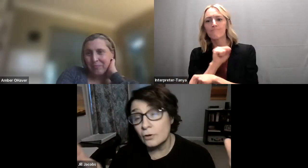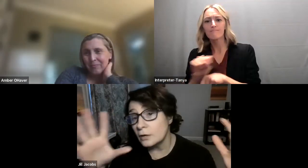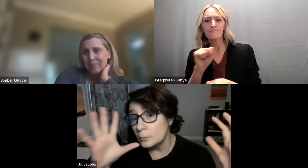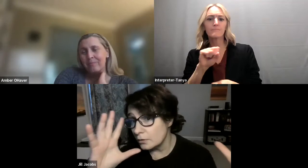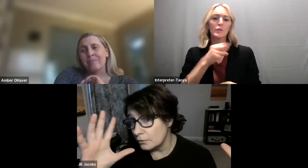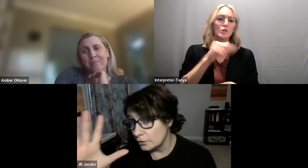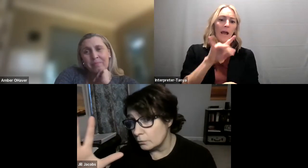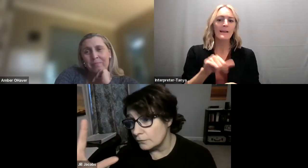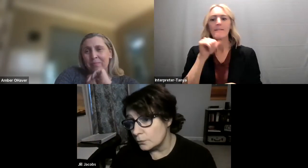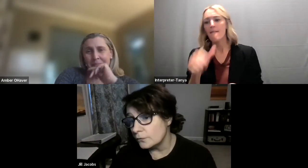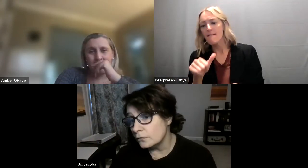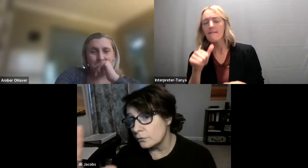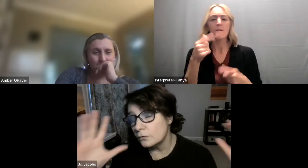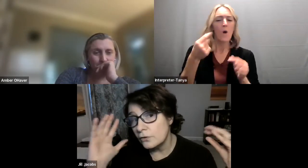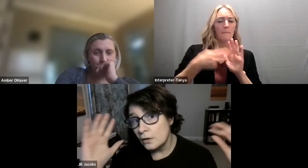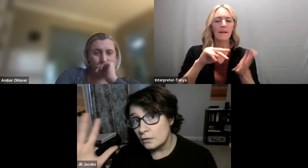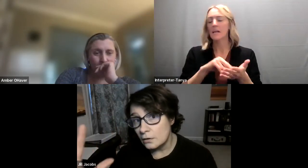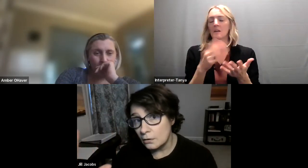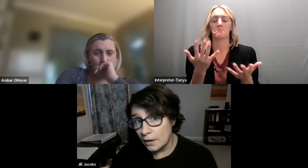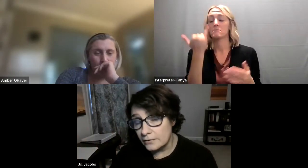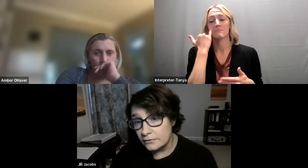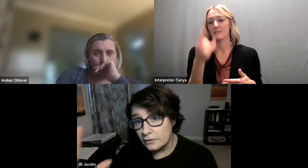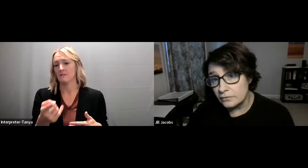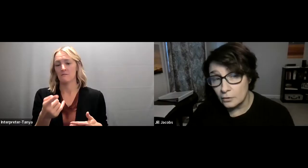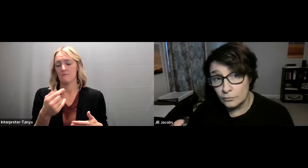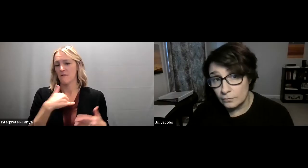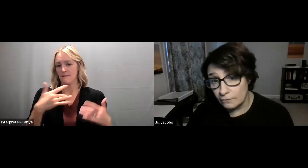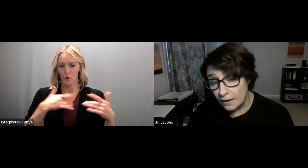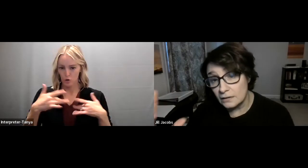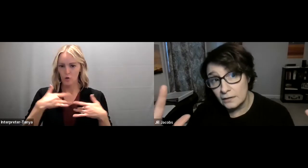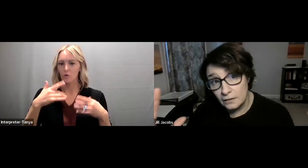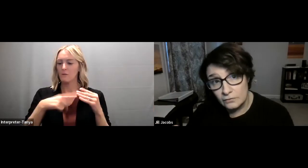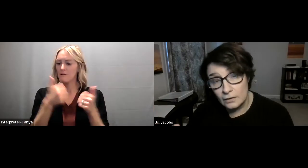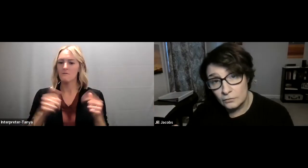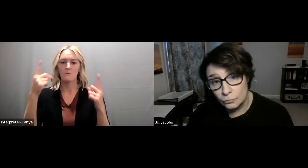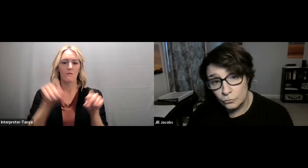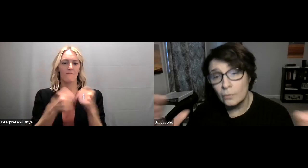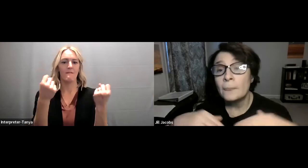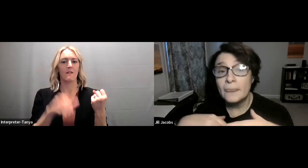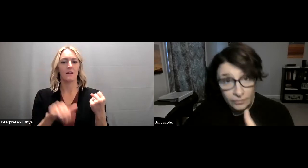We're talking about if you are concerns that entities violating the settings rule than